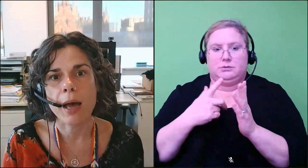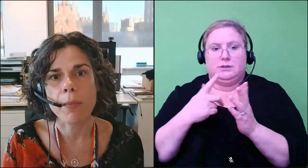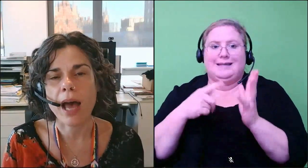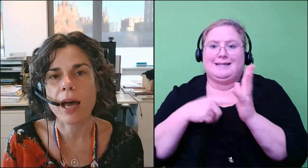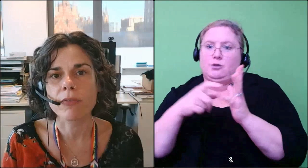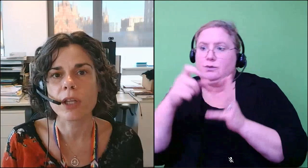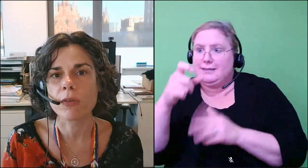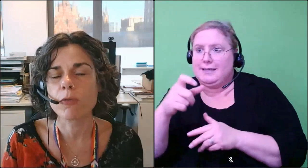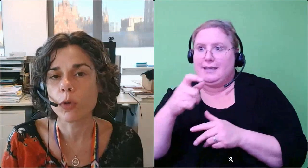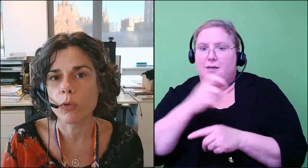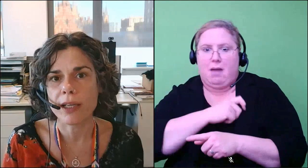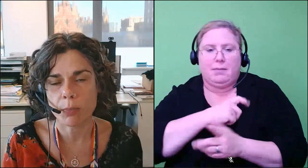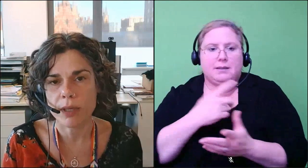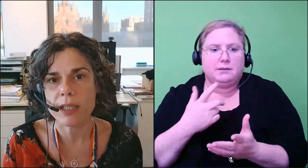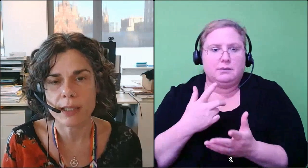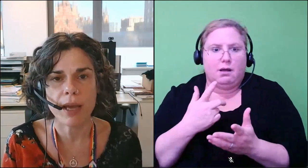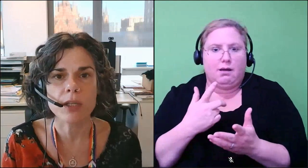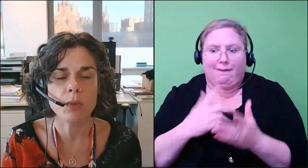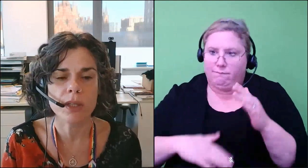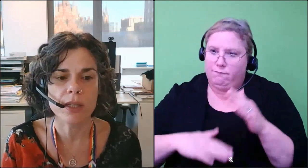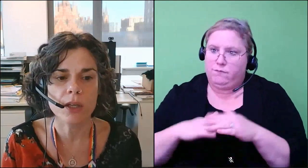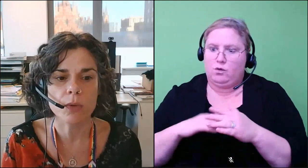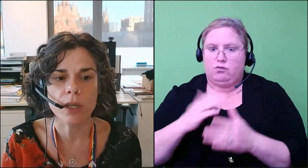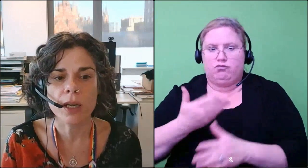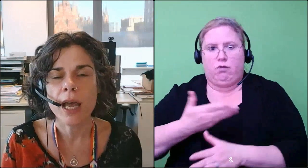the full right to participate within the union.